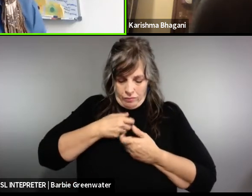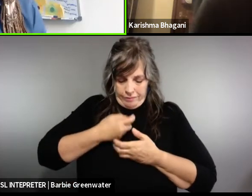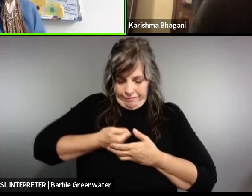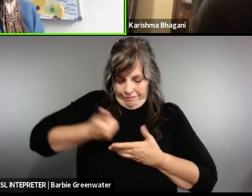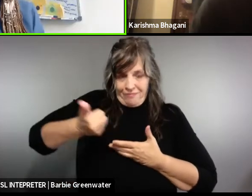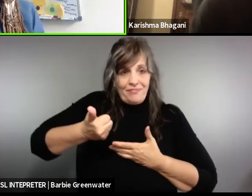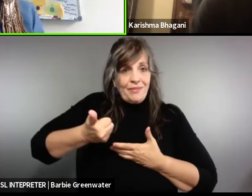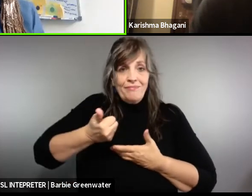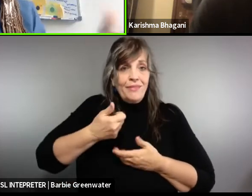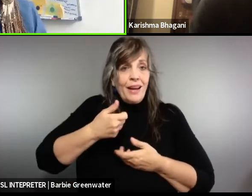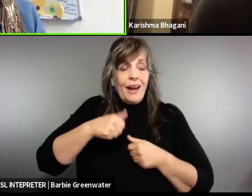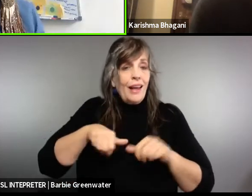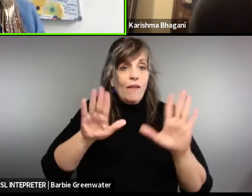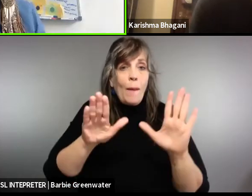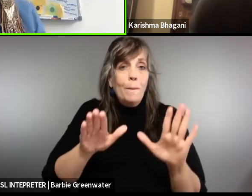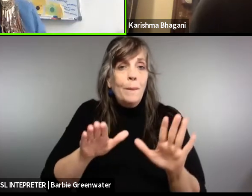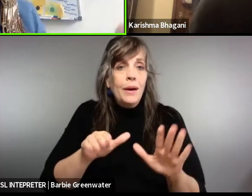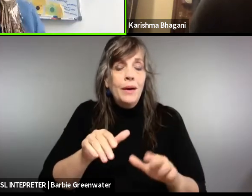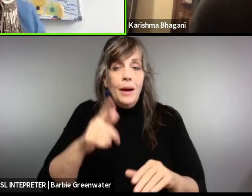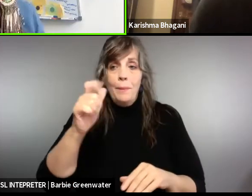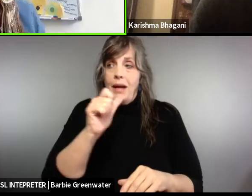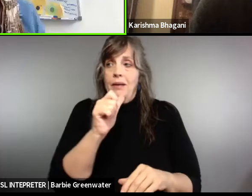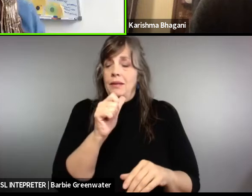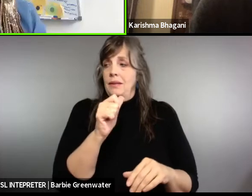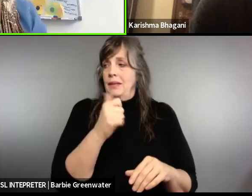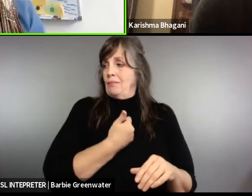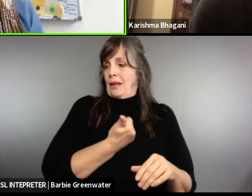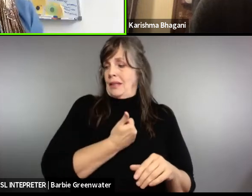It's not really why you came to theater in the best place.